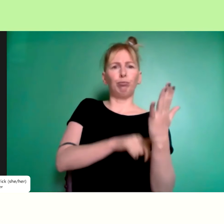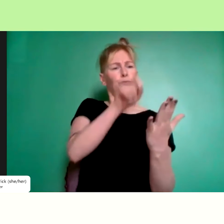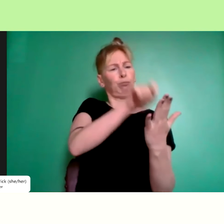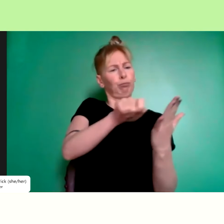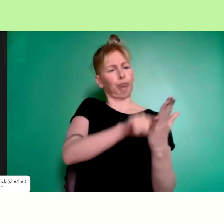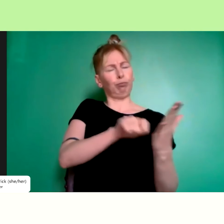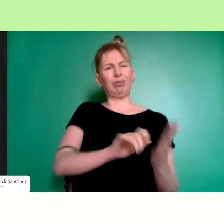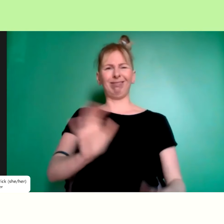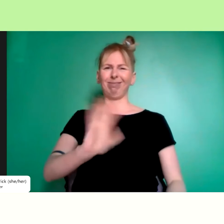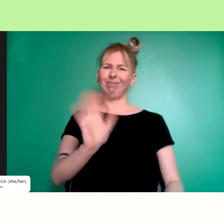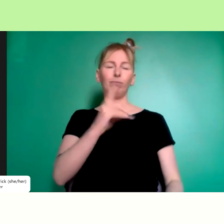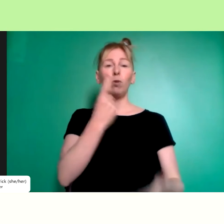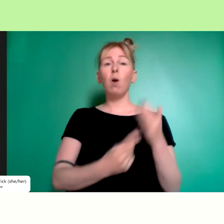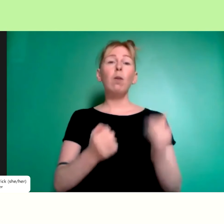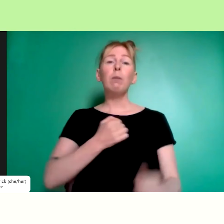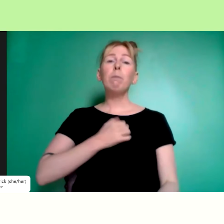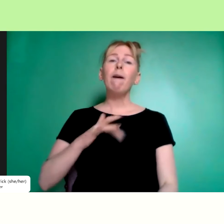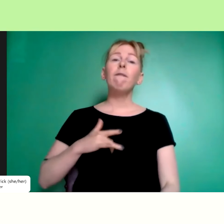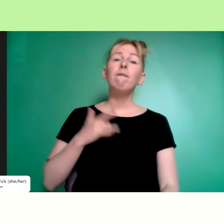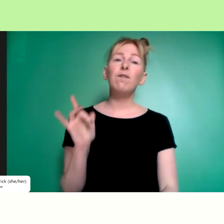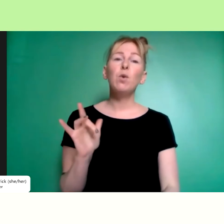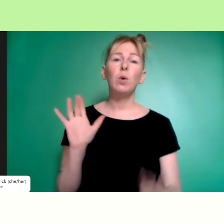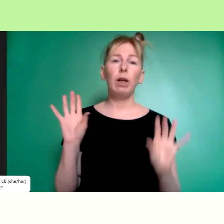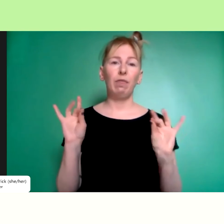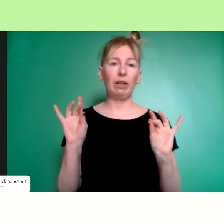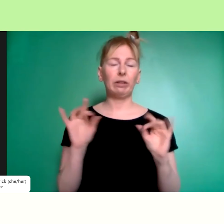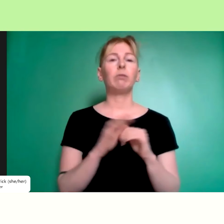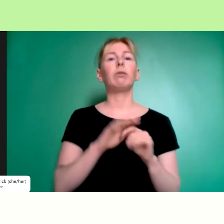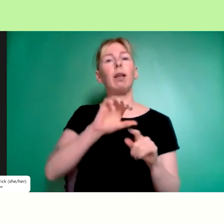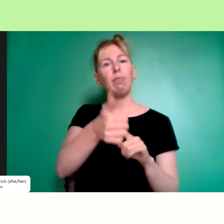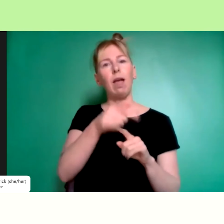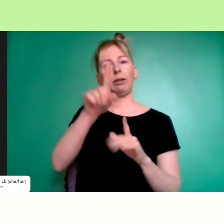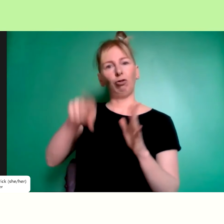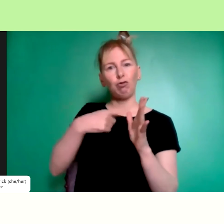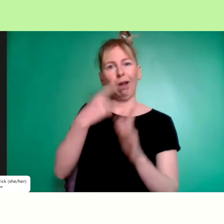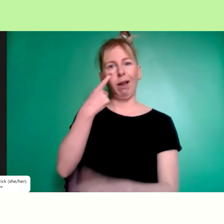And that will open its way to Jack's and then Khanyisile’s perspectives on the subject.